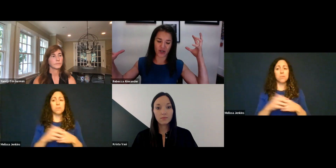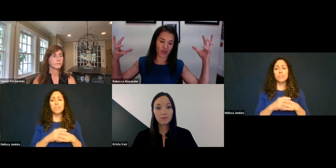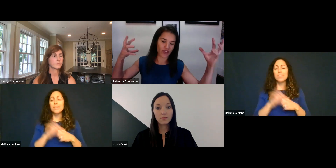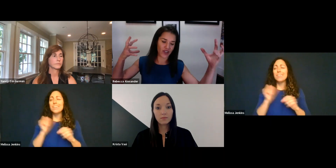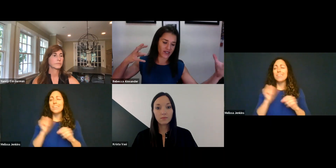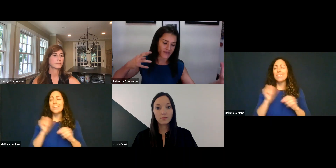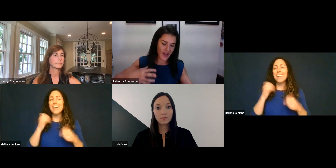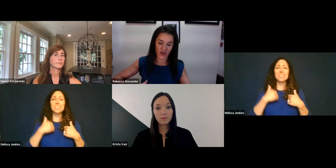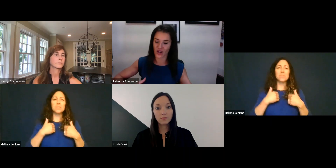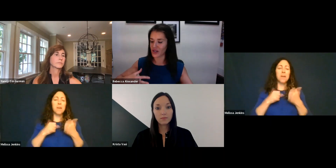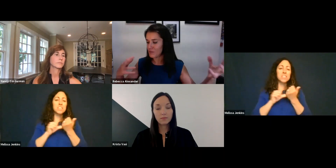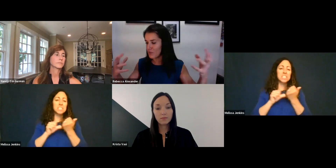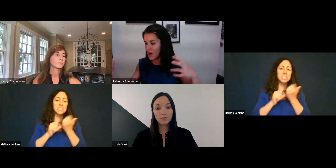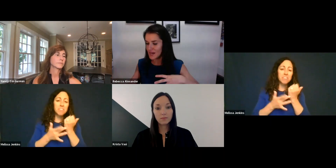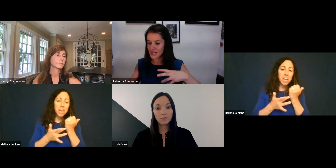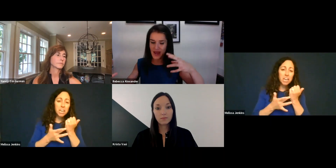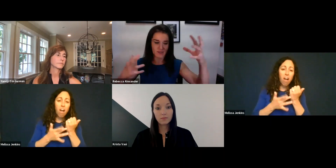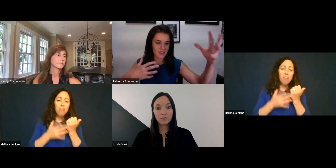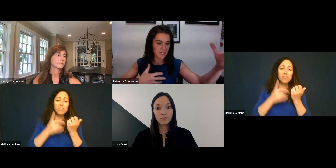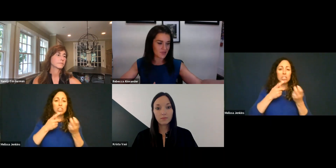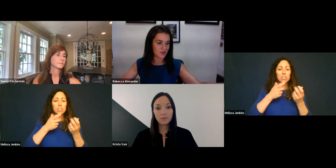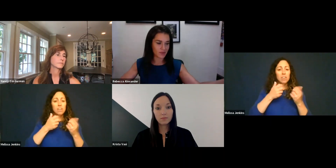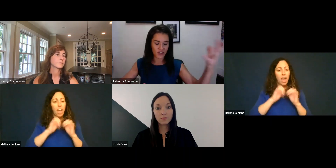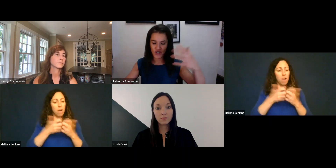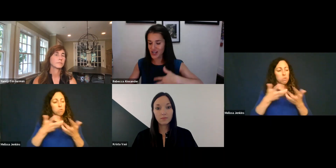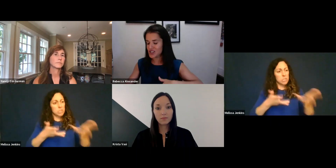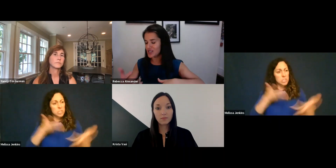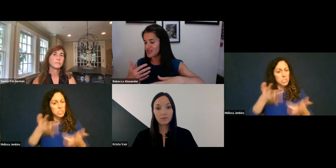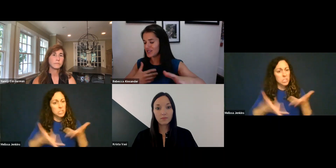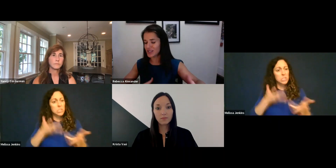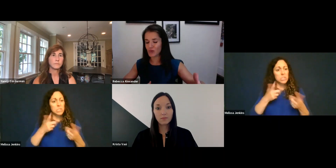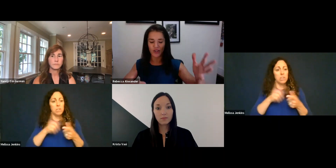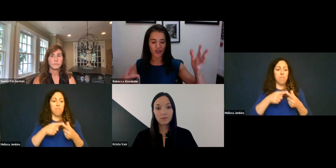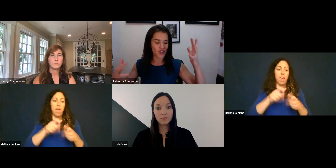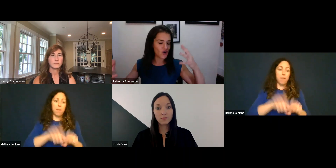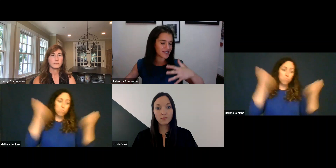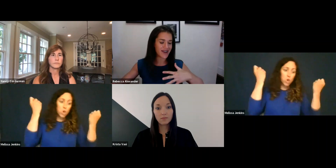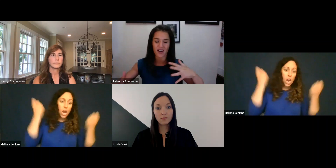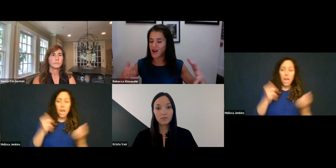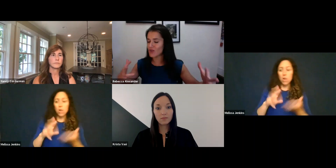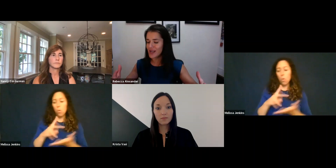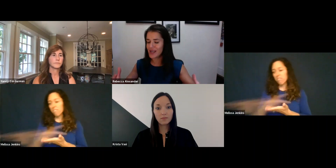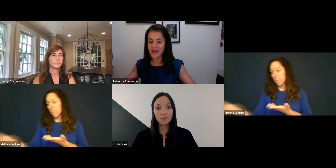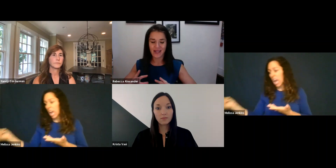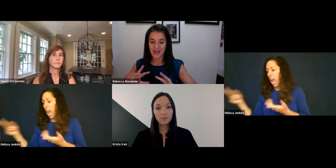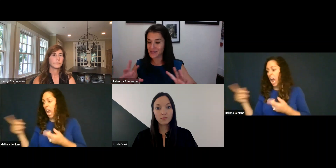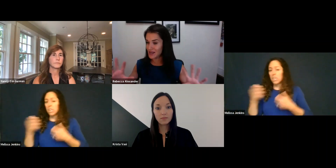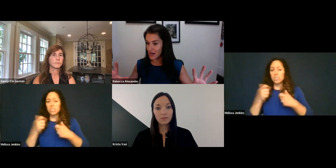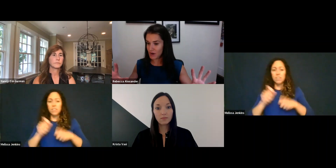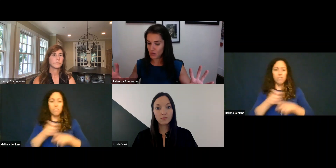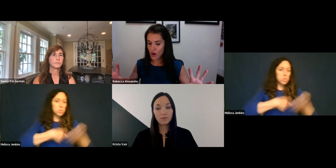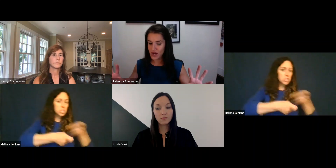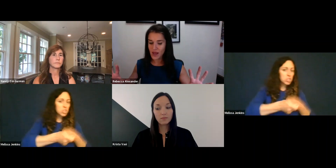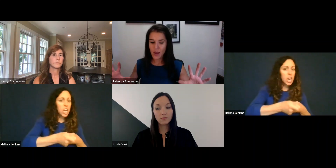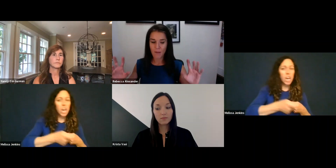and when things fail and break and having to get them exchanged, and dealing with insurance not covering it, that's a nightmare, right?